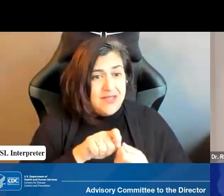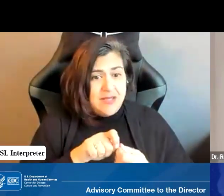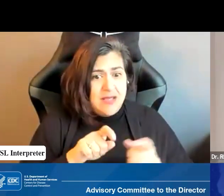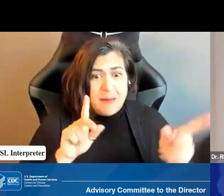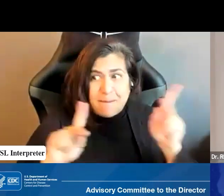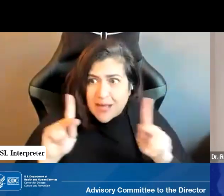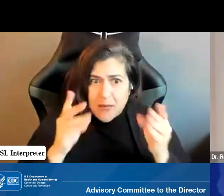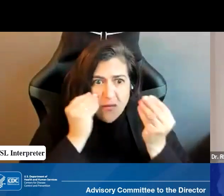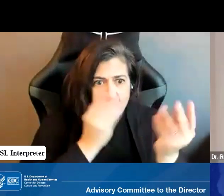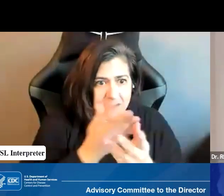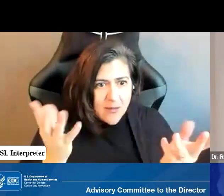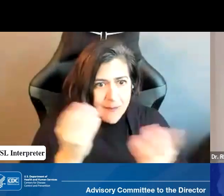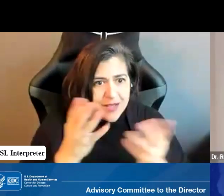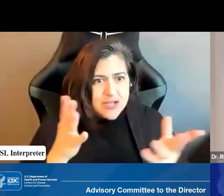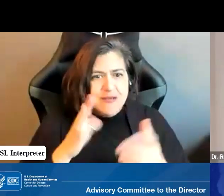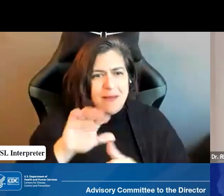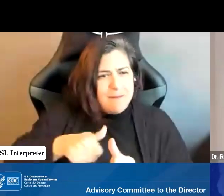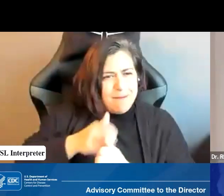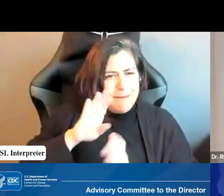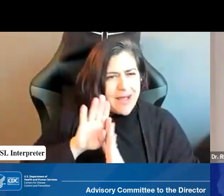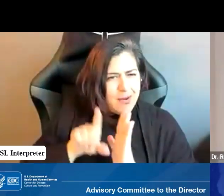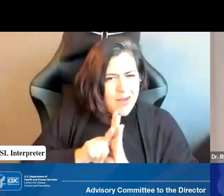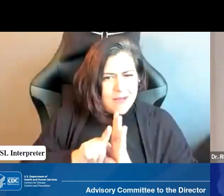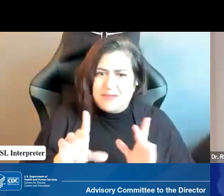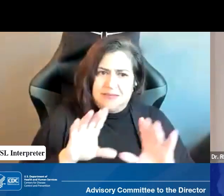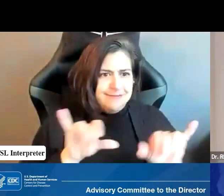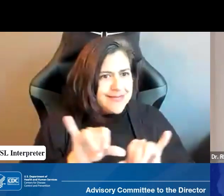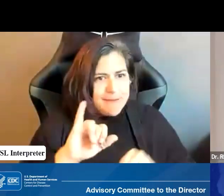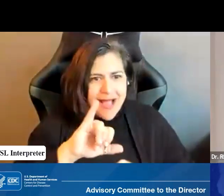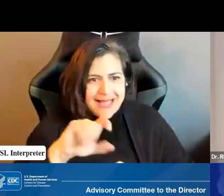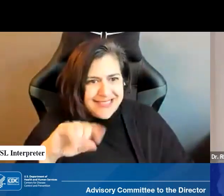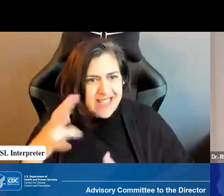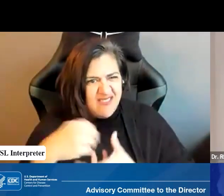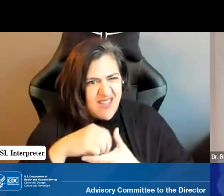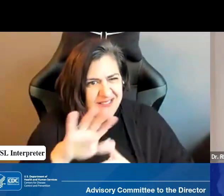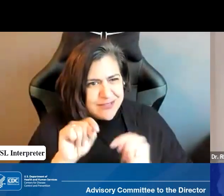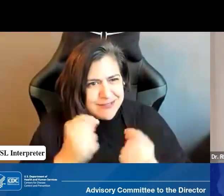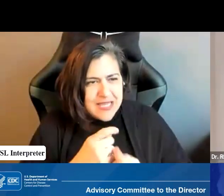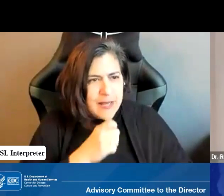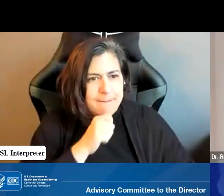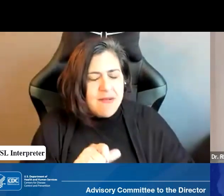that they need, that the background operation. Same thing with IT, they need to be part of your team and not a bystander,